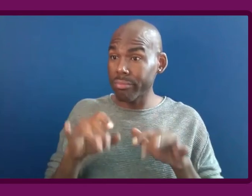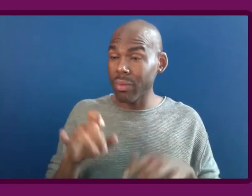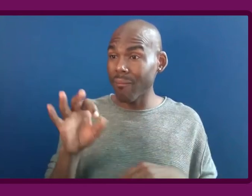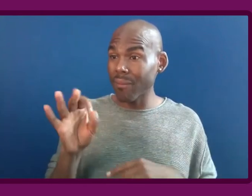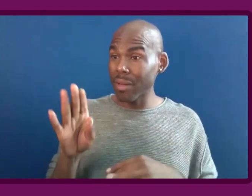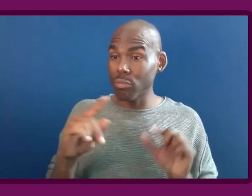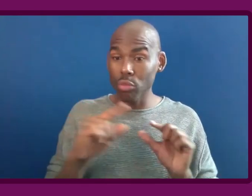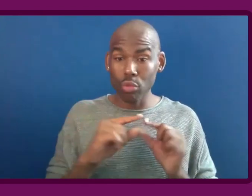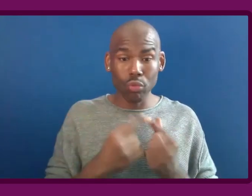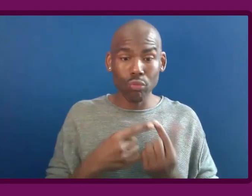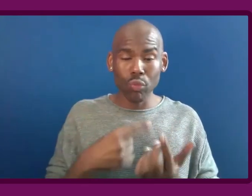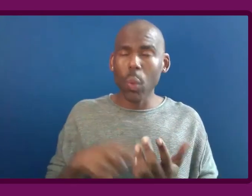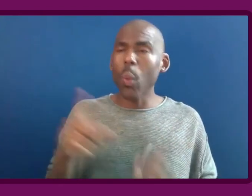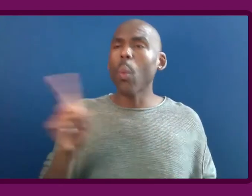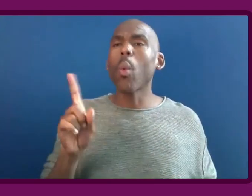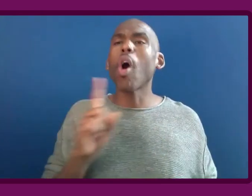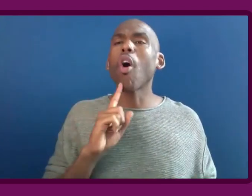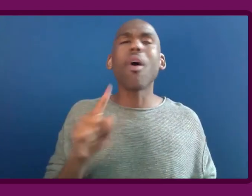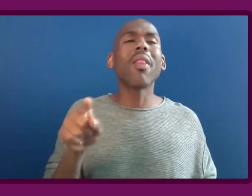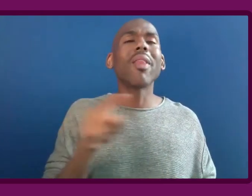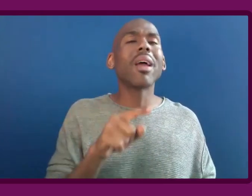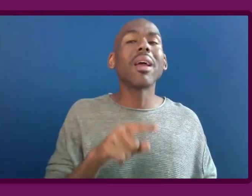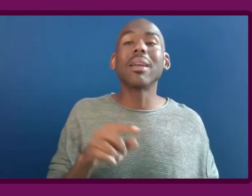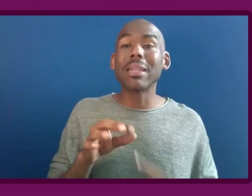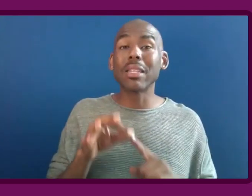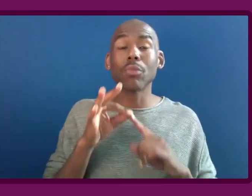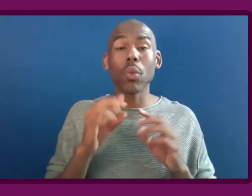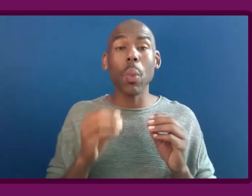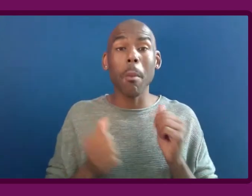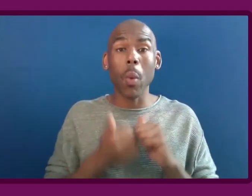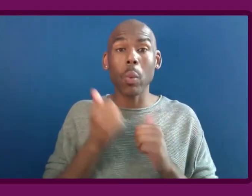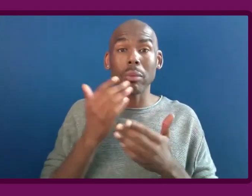women with disabilities? Where are they? We need to speak to them. We need to listen to them. We